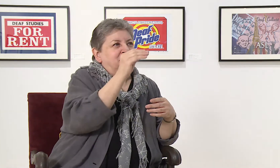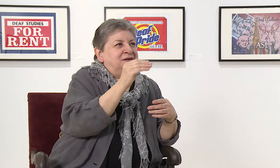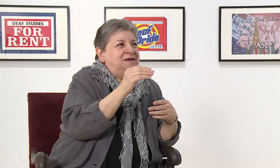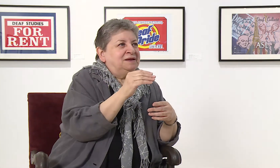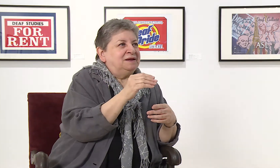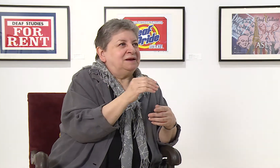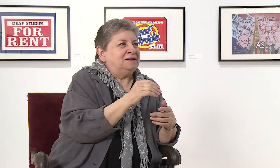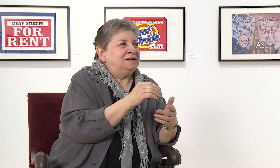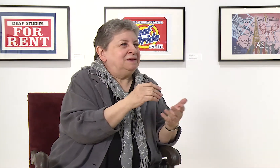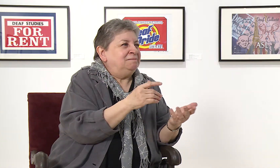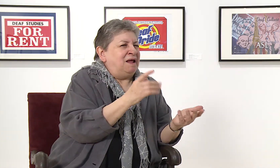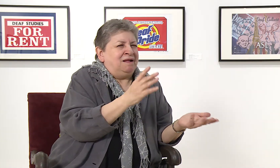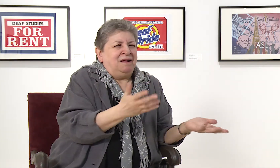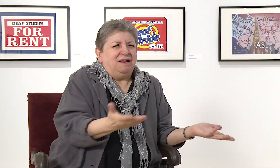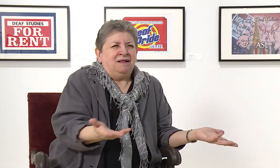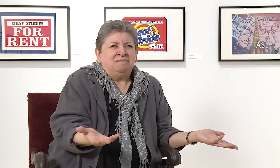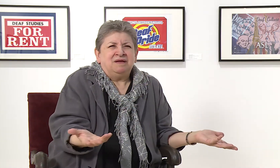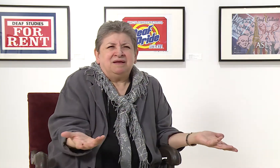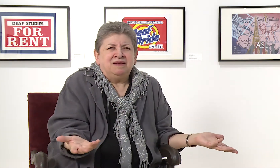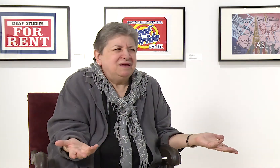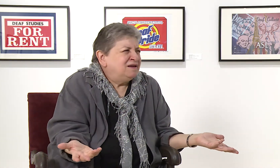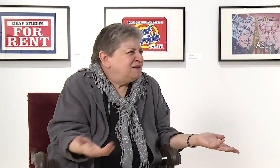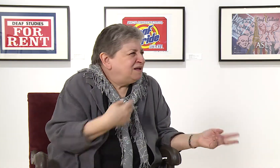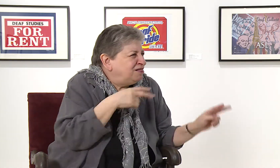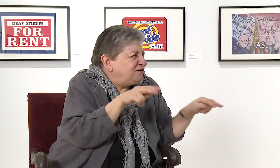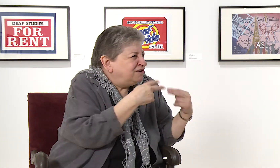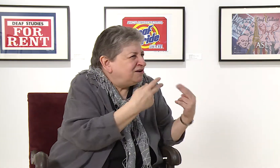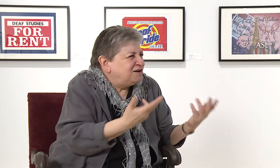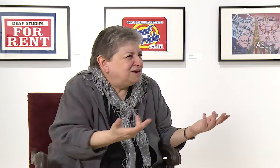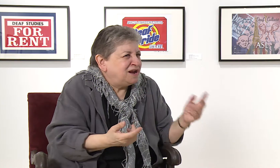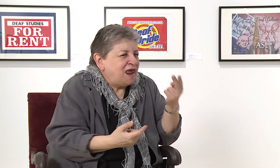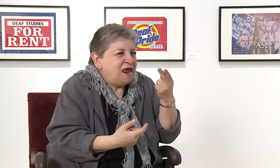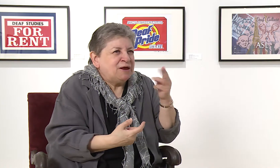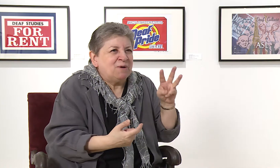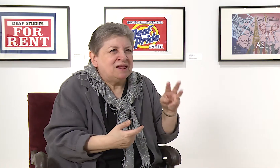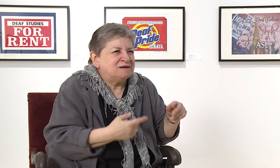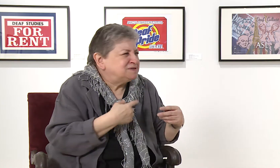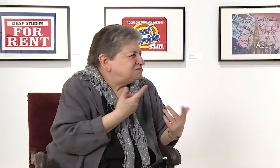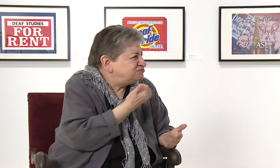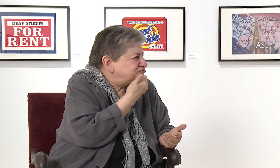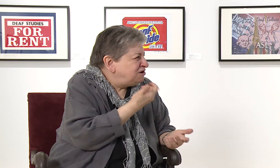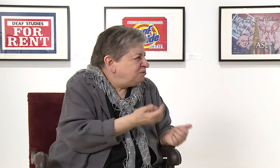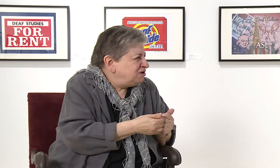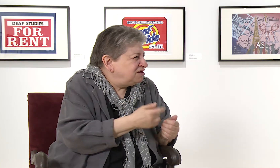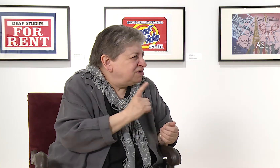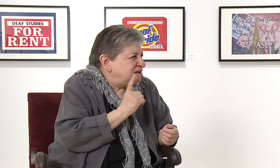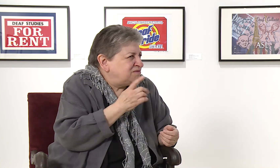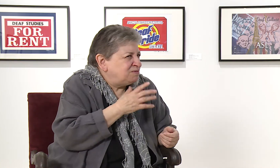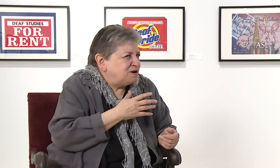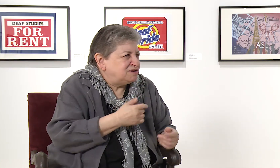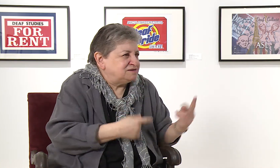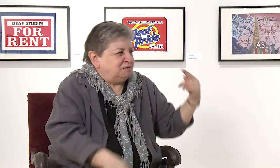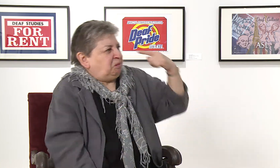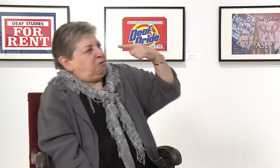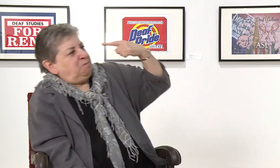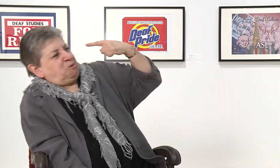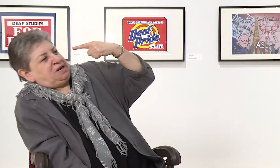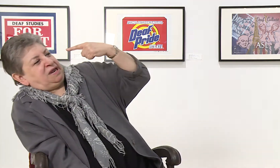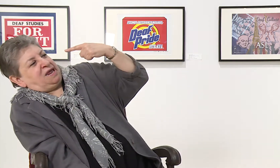And I thought "How could that be?" I remember making eye contact with Harry Williams and saying, "Well, what's wrong with Deaf women artists?"